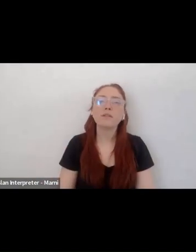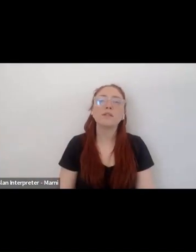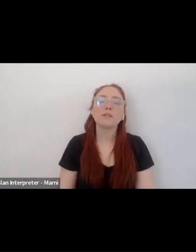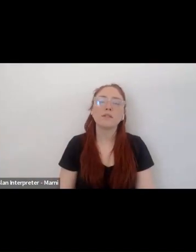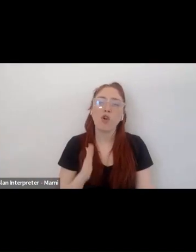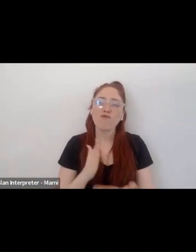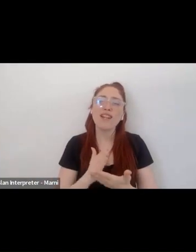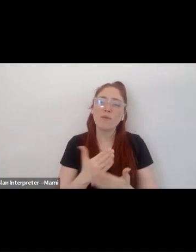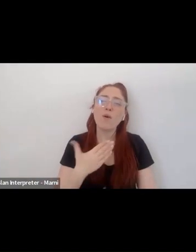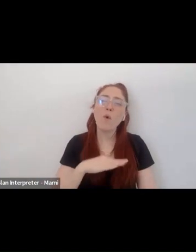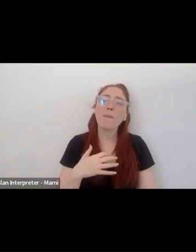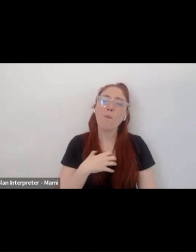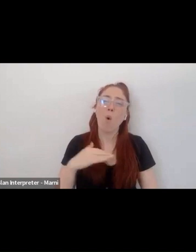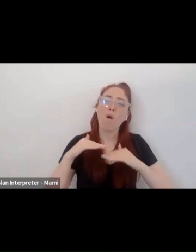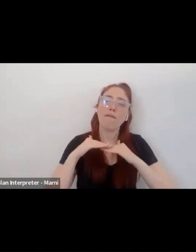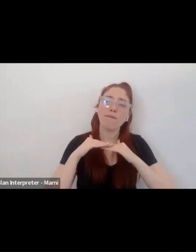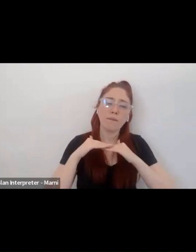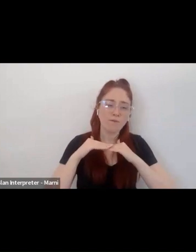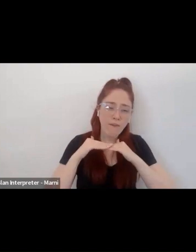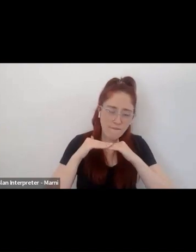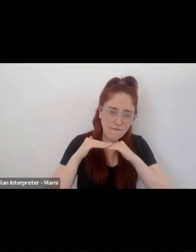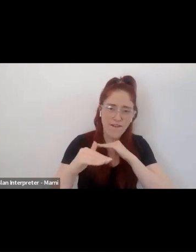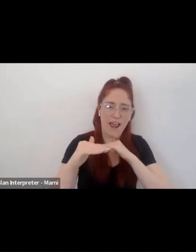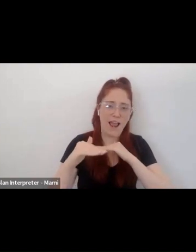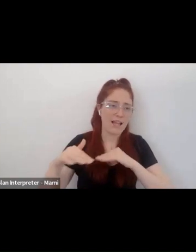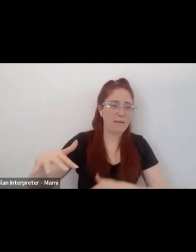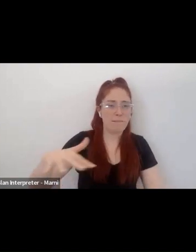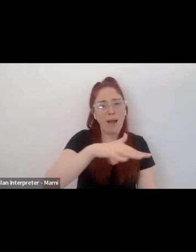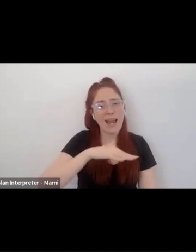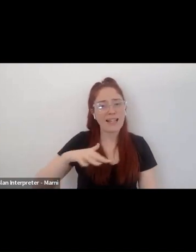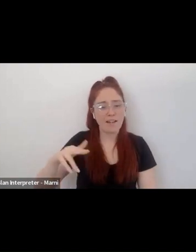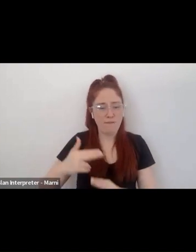there's not just a, a downward sort of transmission of power,